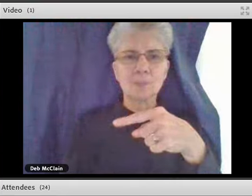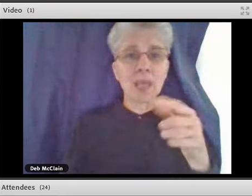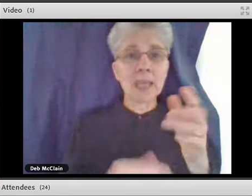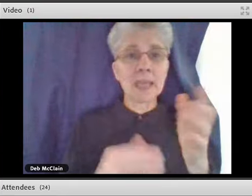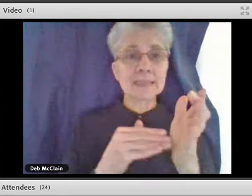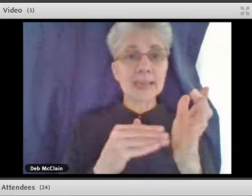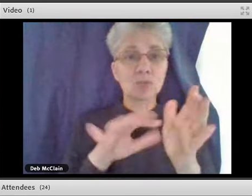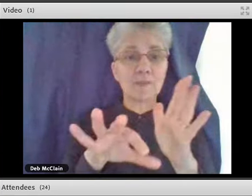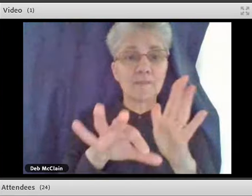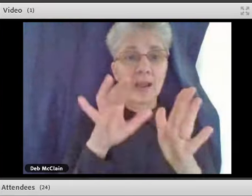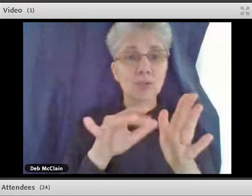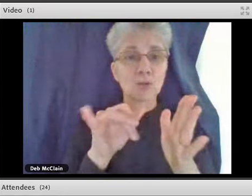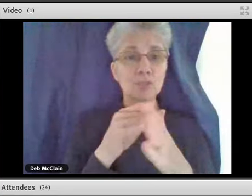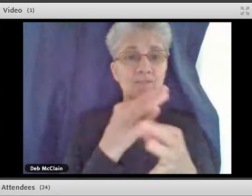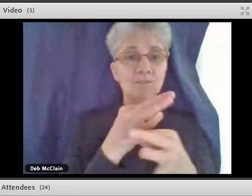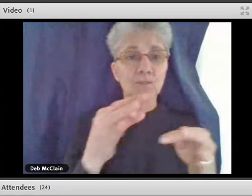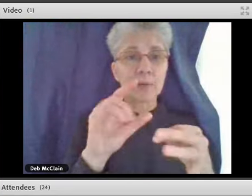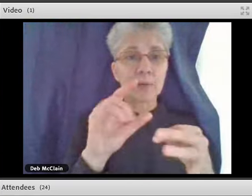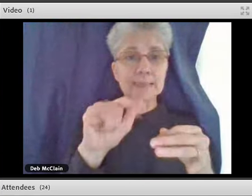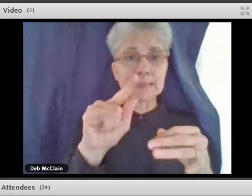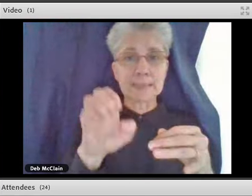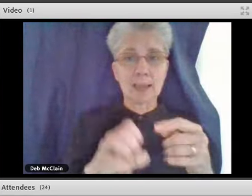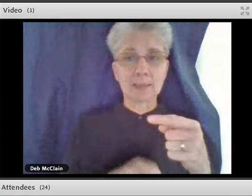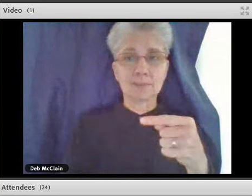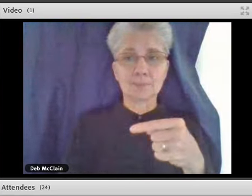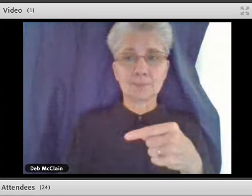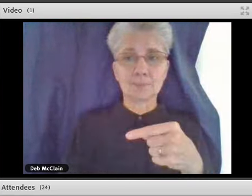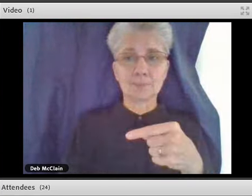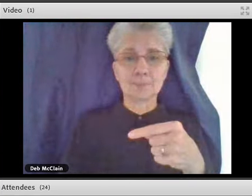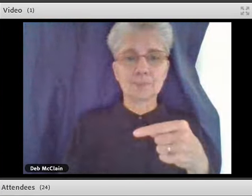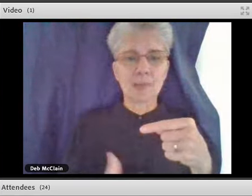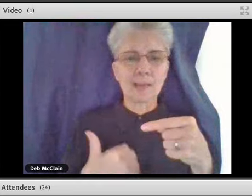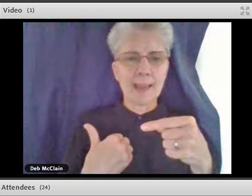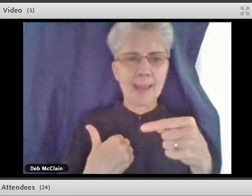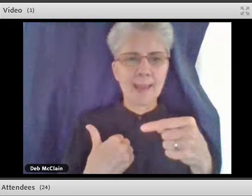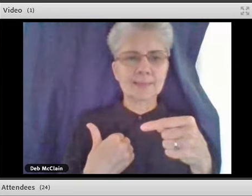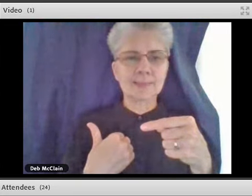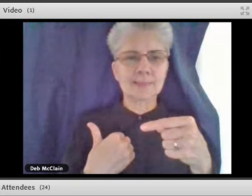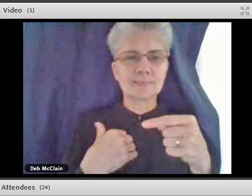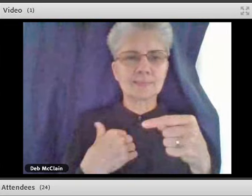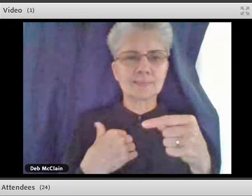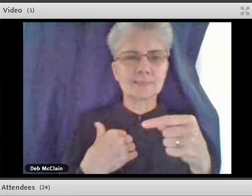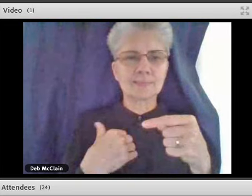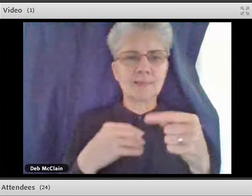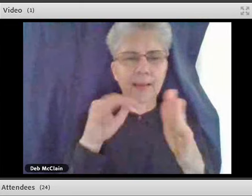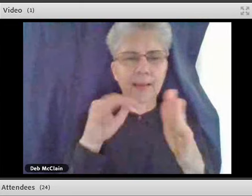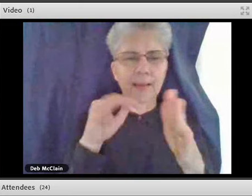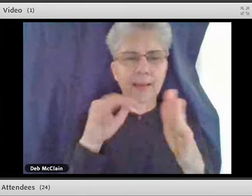So, if you needed to contact somebody for any reason. This is DoctorFinder. Again, this is a free site,